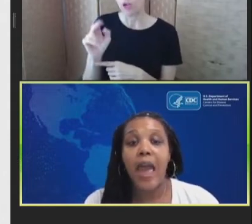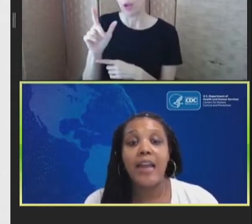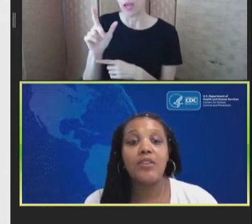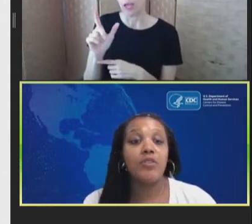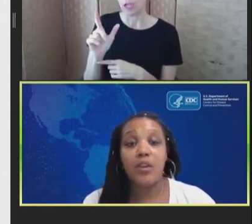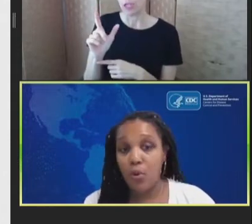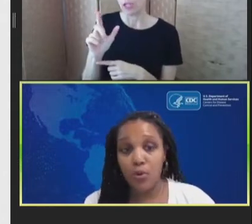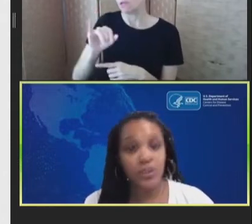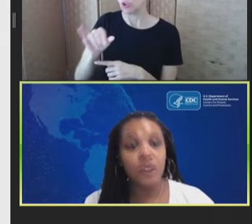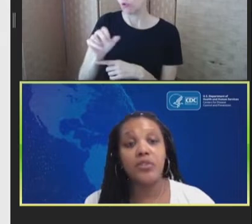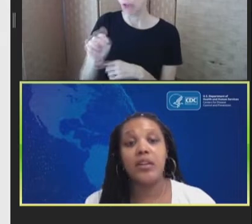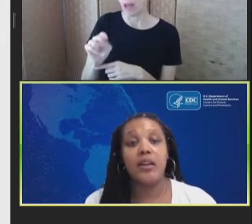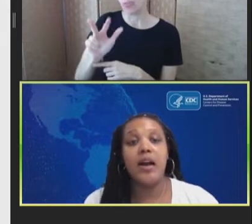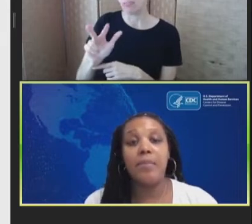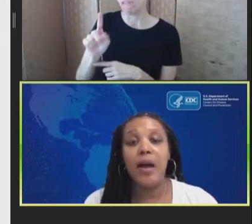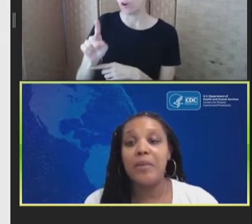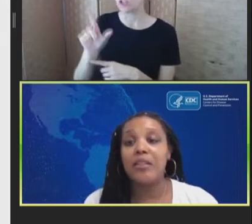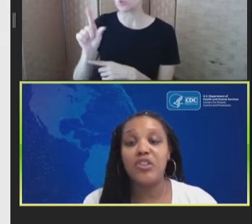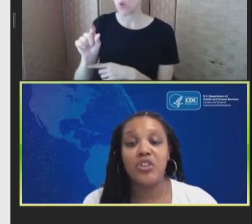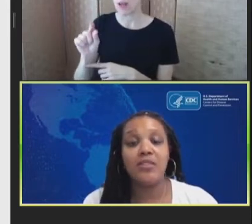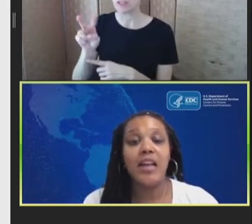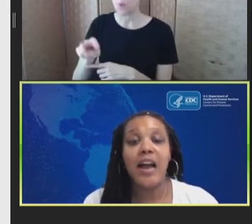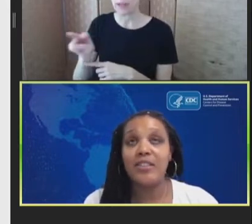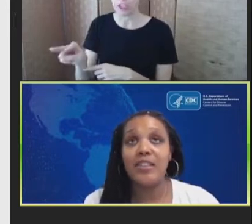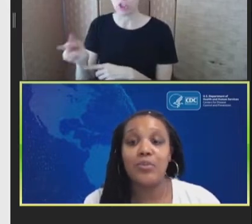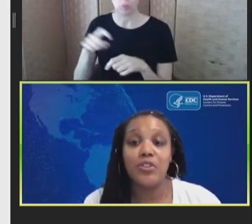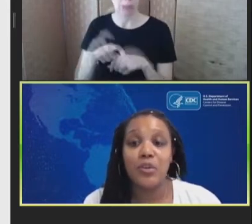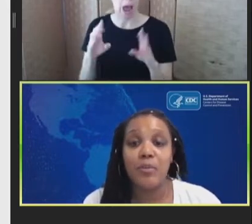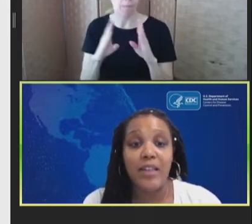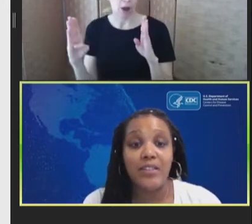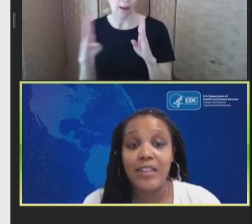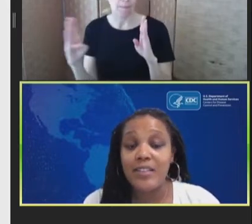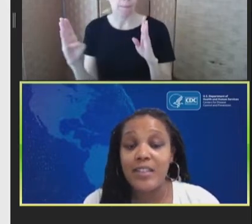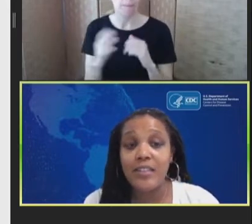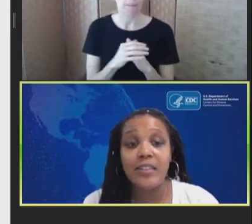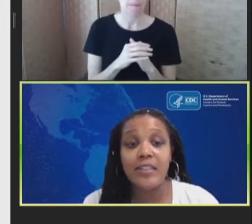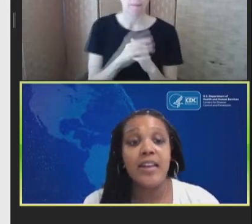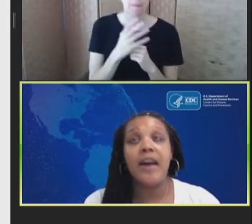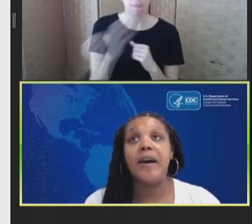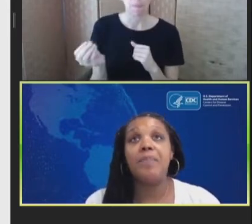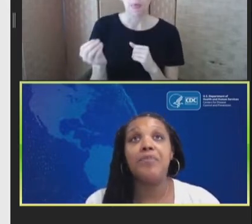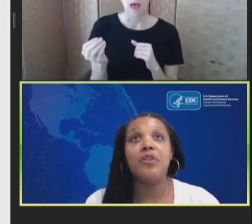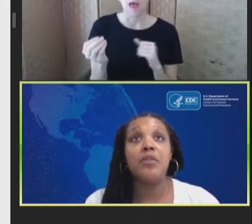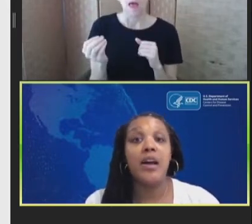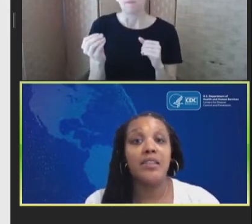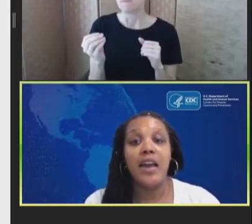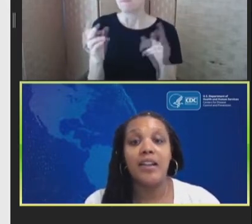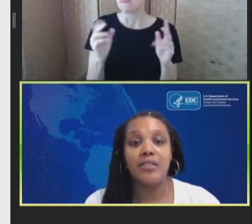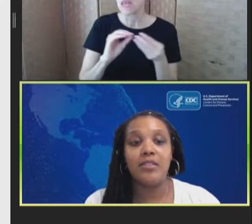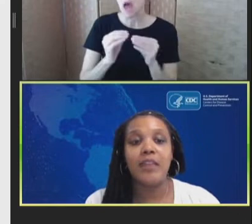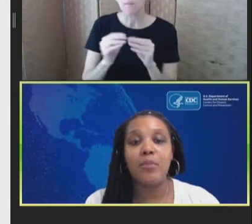And of course, using population sizes that were determined by the census, utilizing that as a